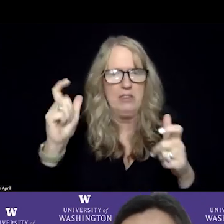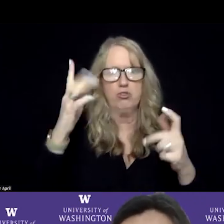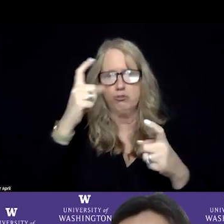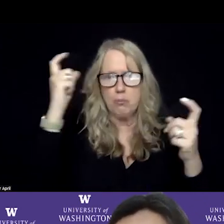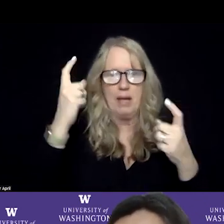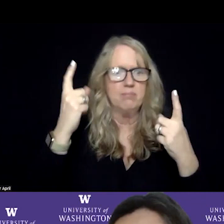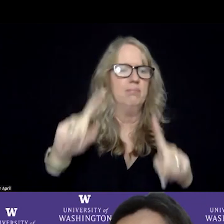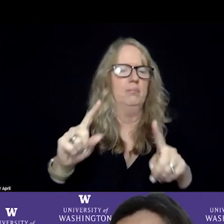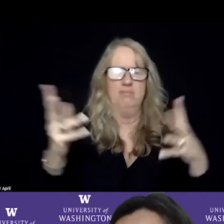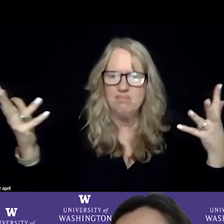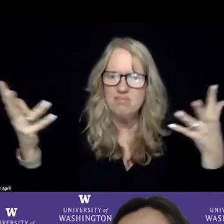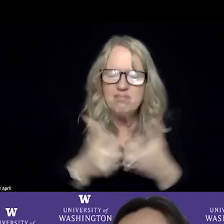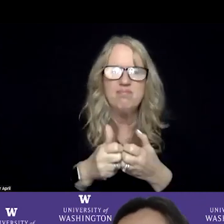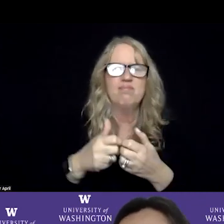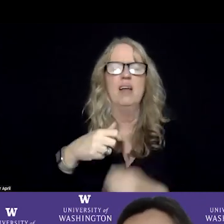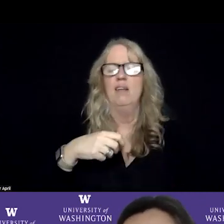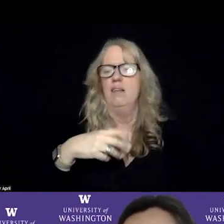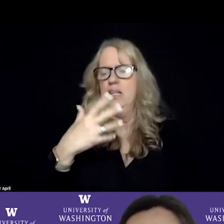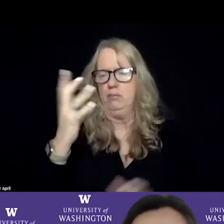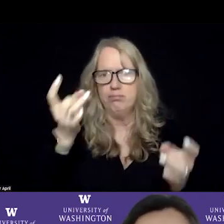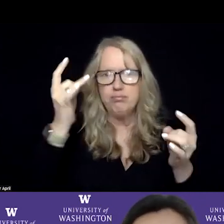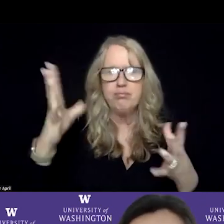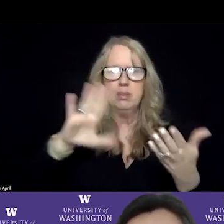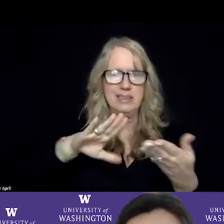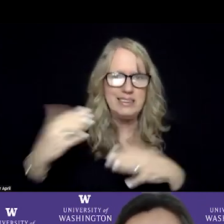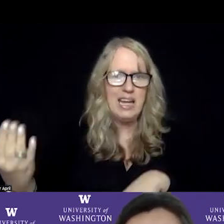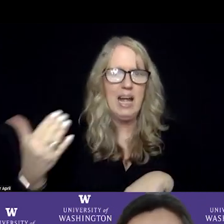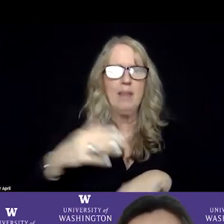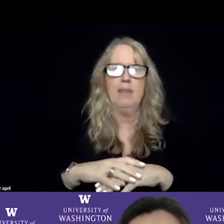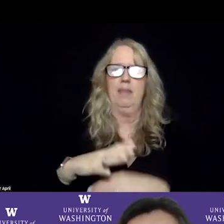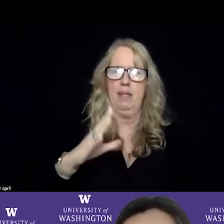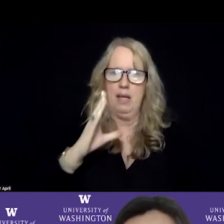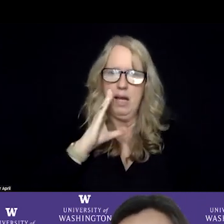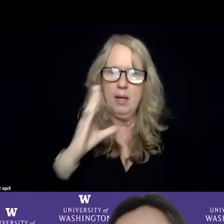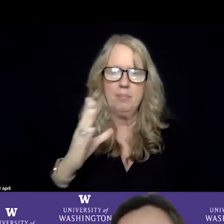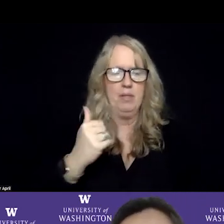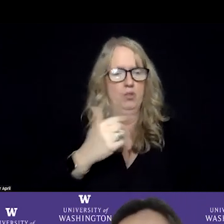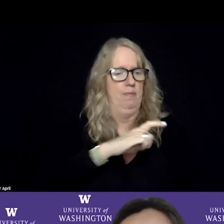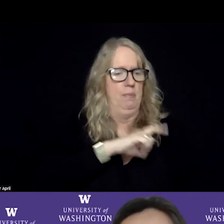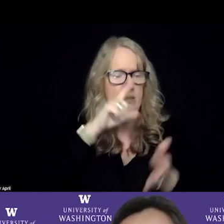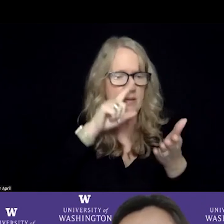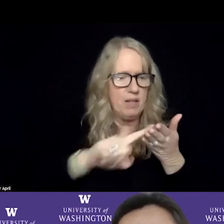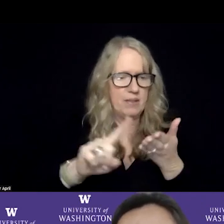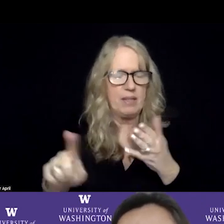LIKE A CRASH OR VIOLENT DEATH. YOU WANT POLICE THERE. YOU